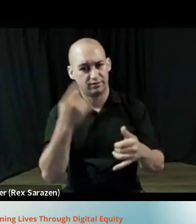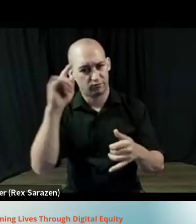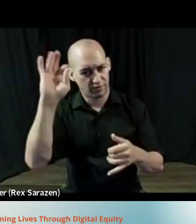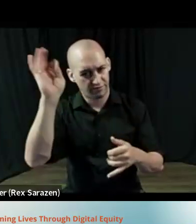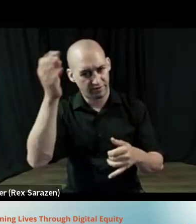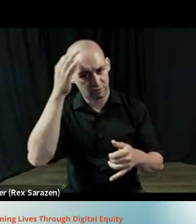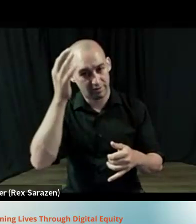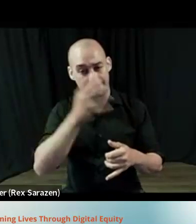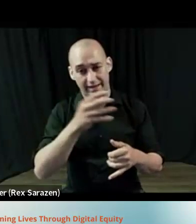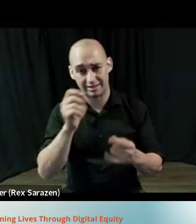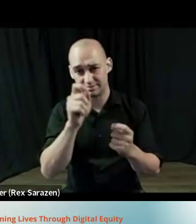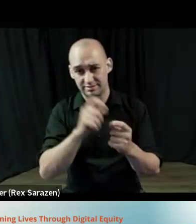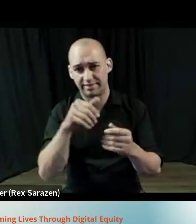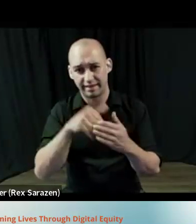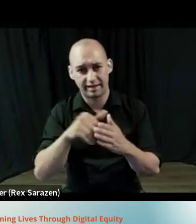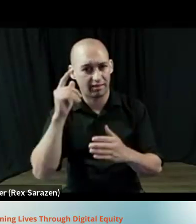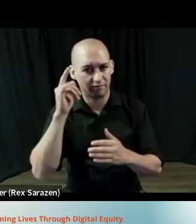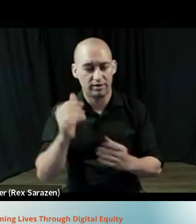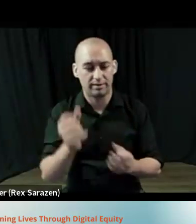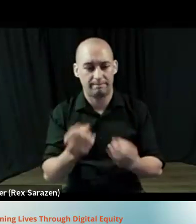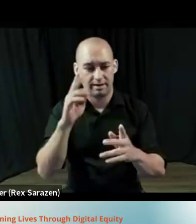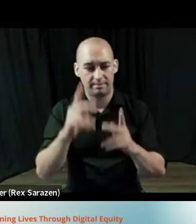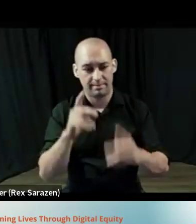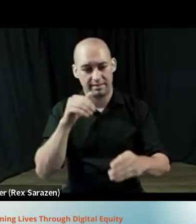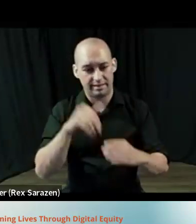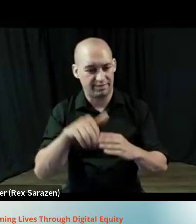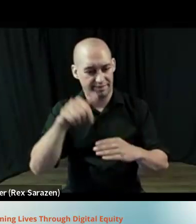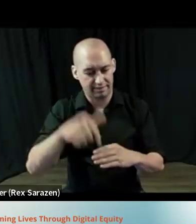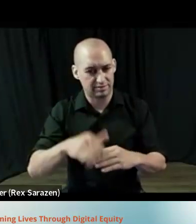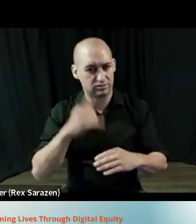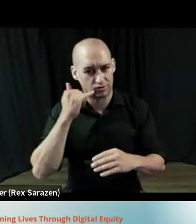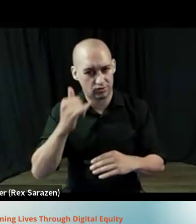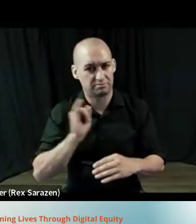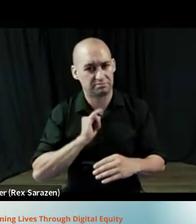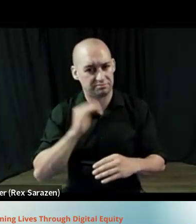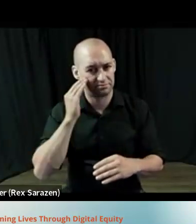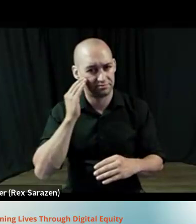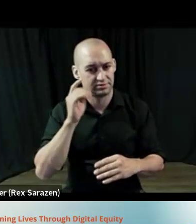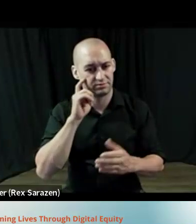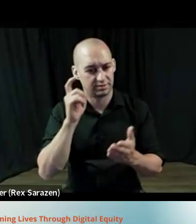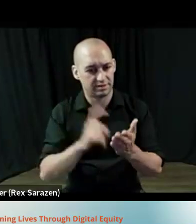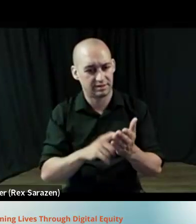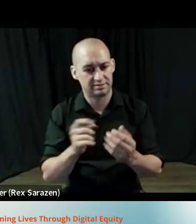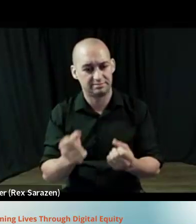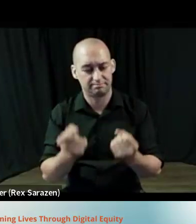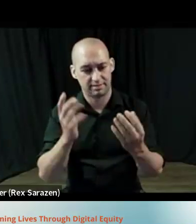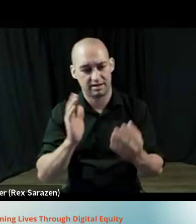on this call that I know and I recognize. And some of us have gotten together to discuss what